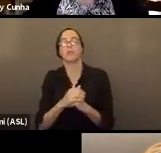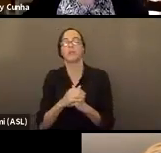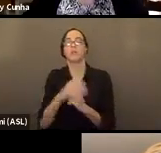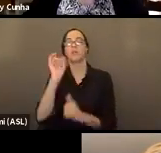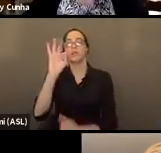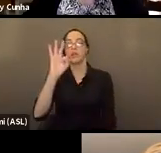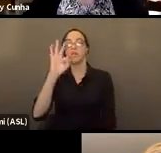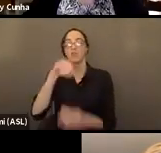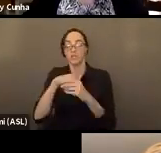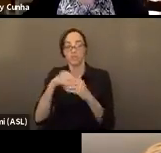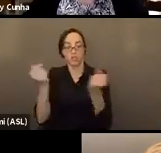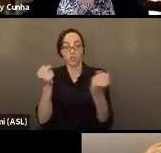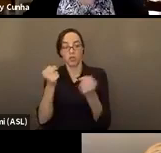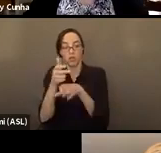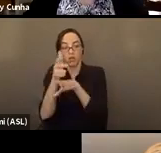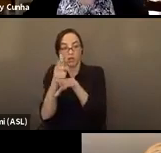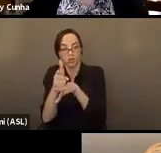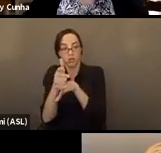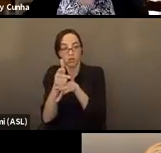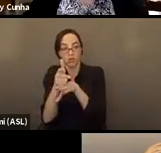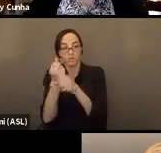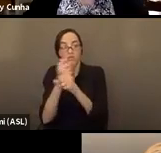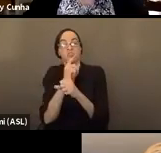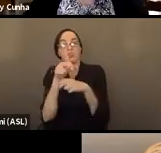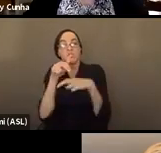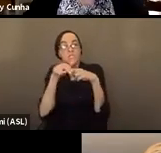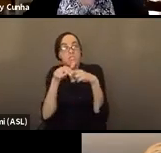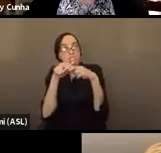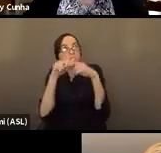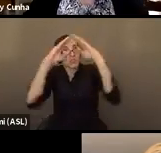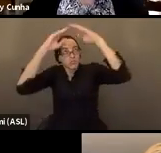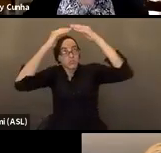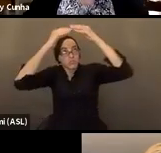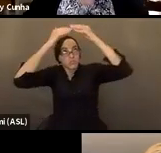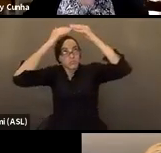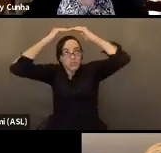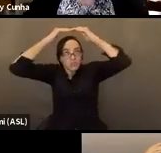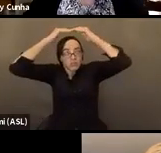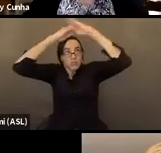and protect yourself from falling debris if you're on public transportation you want to make sure you